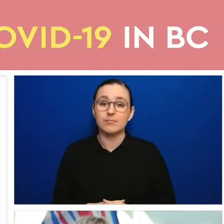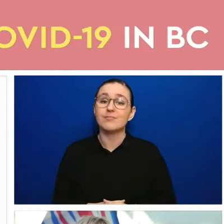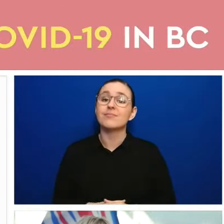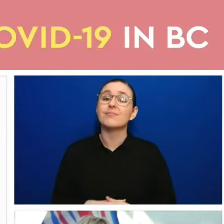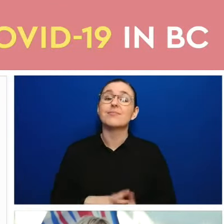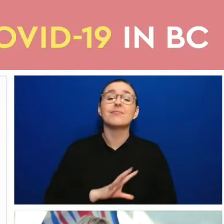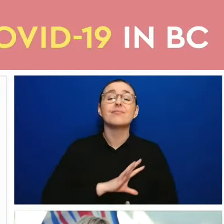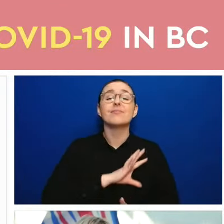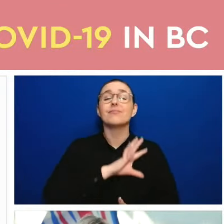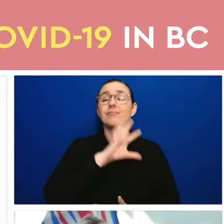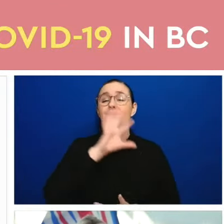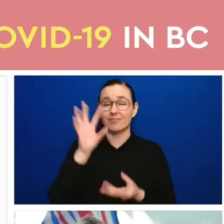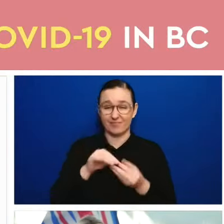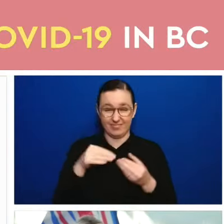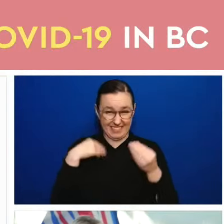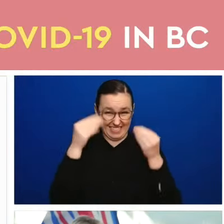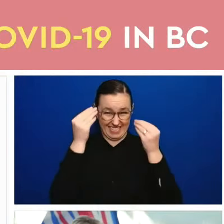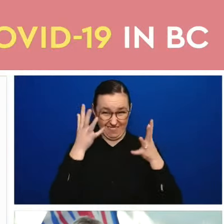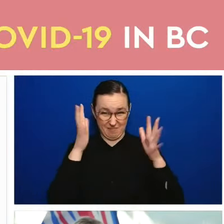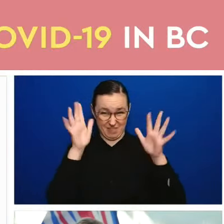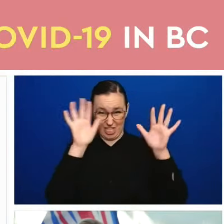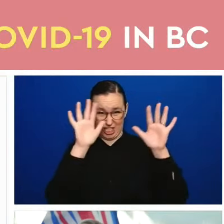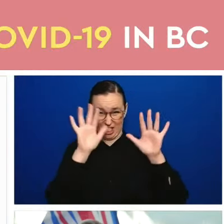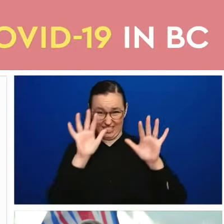COVID-19.